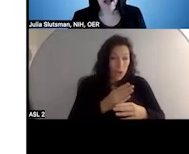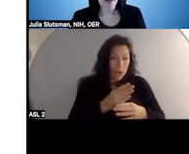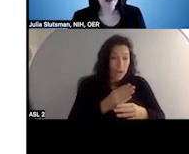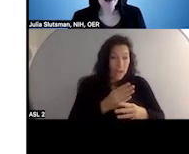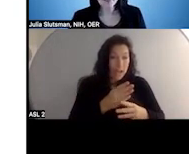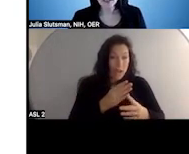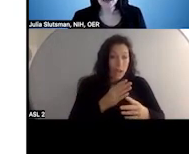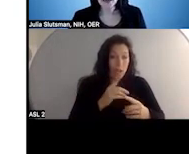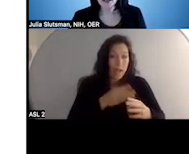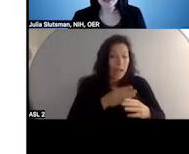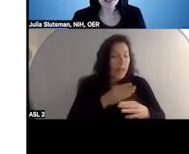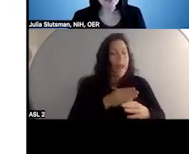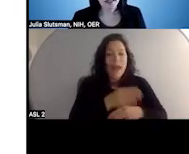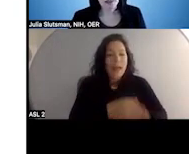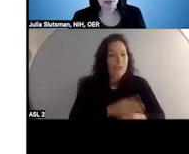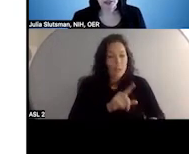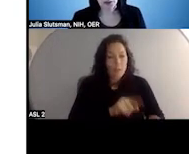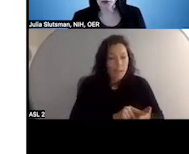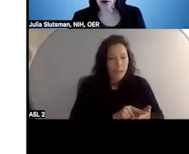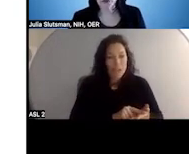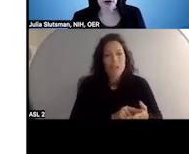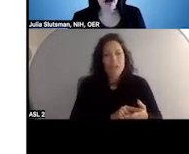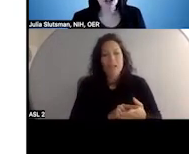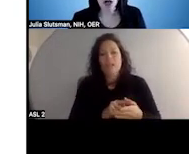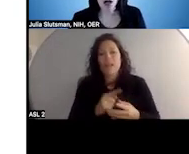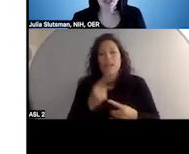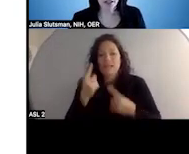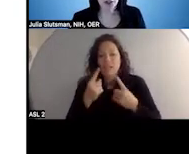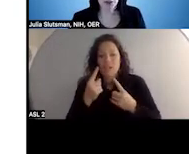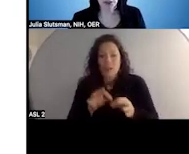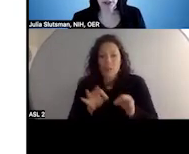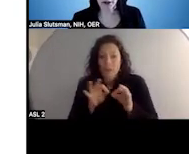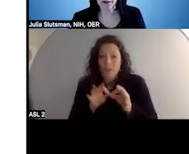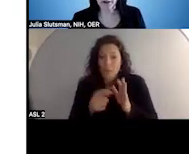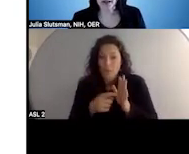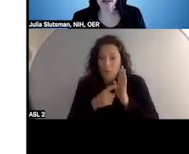And the policy gives a good deal of flexibility with regard for how long data should be shared.